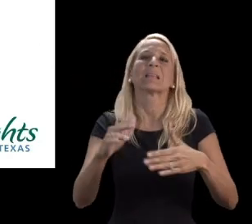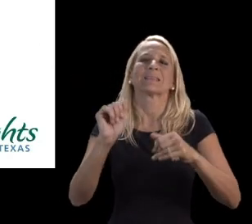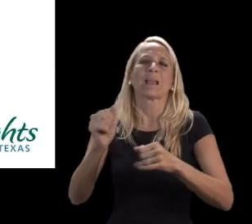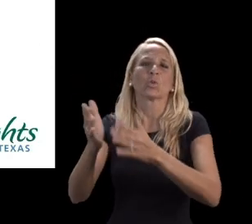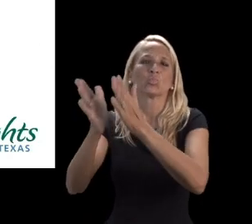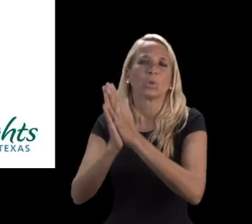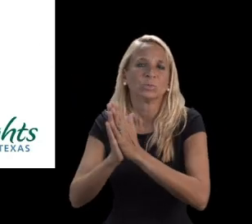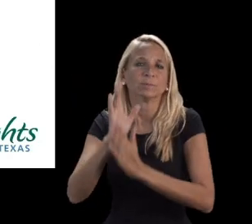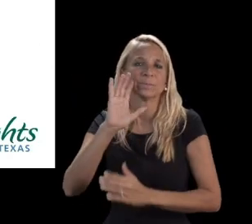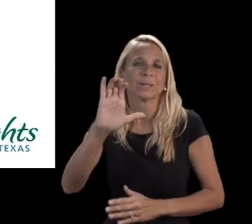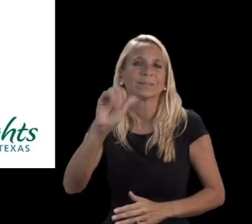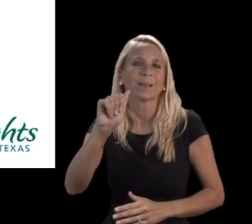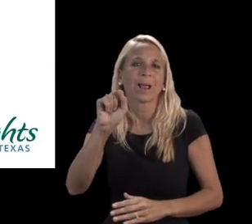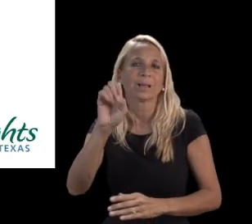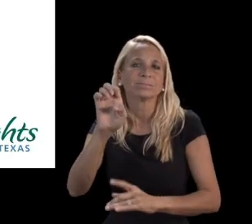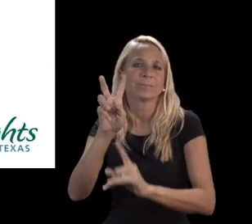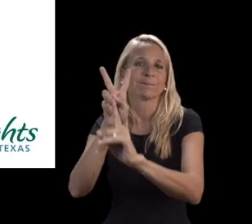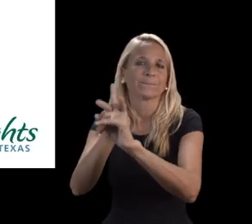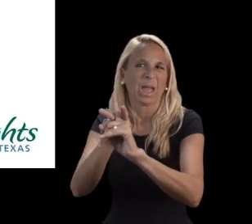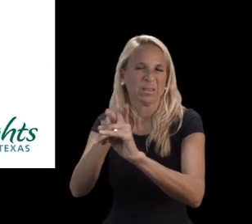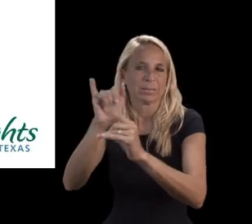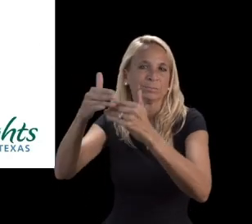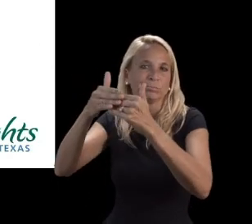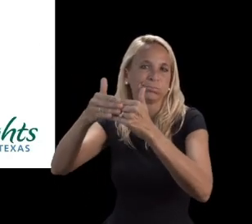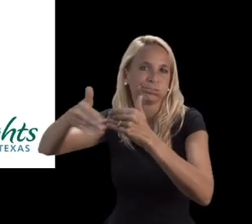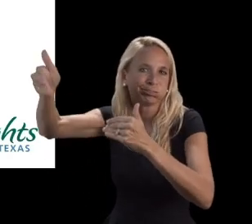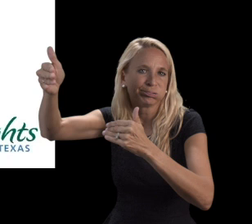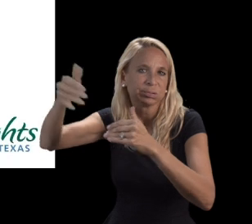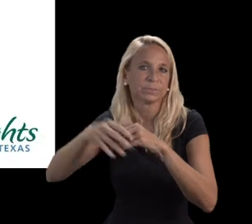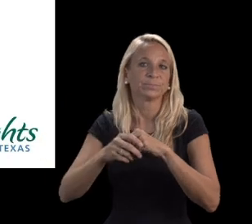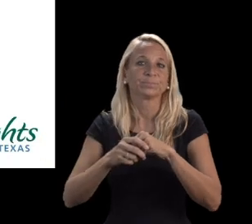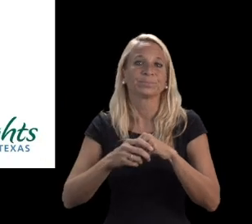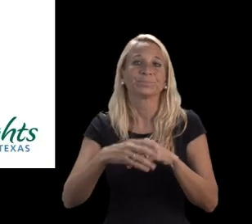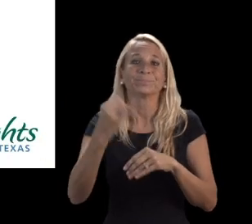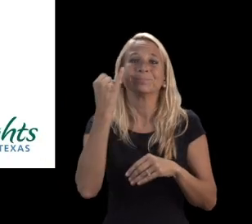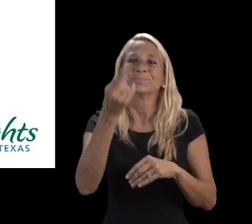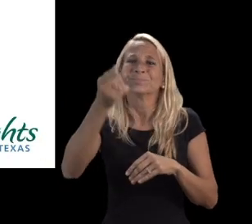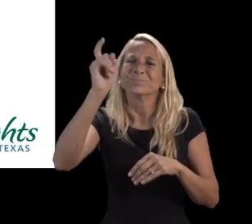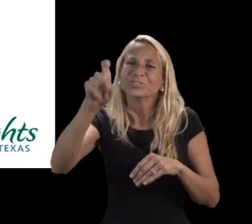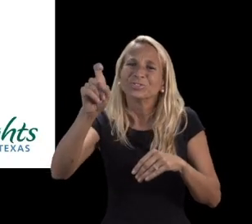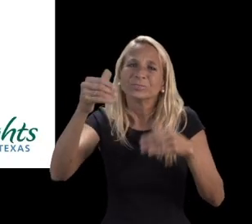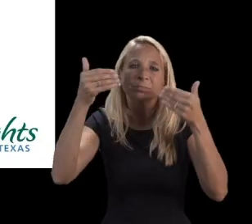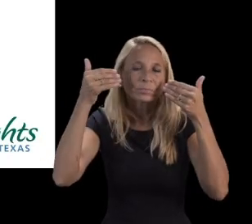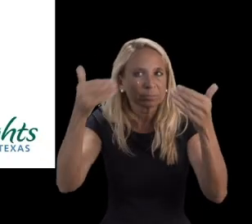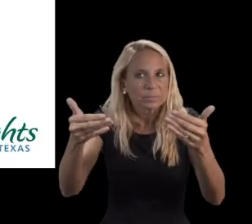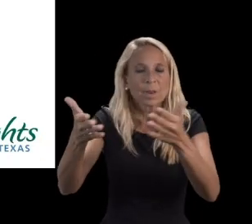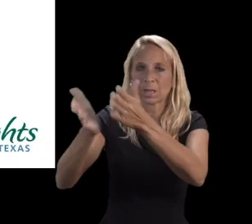your case file at that point too. And if you hadn't received it yet, you should definitely receive it before your fair hearing.